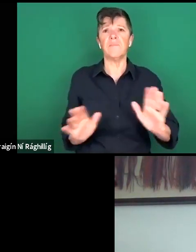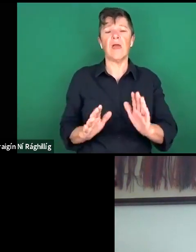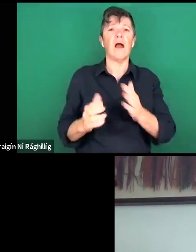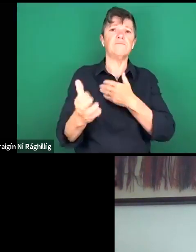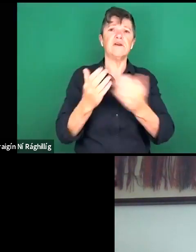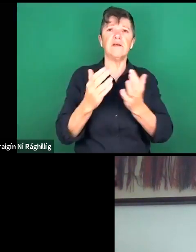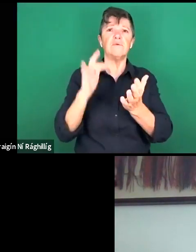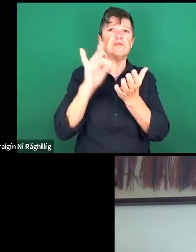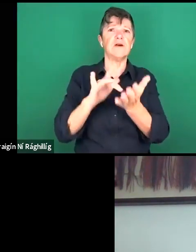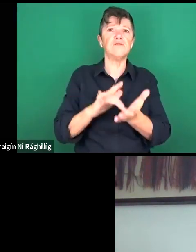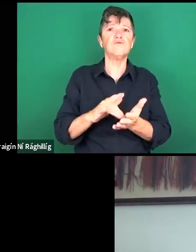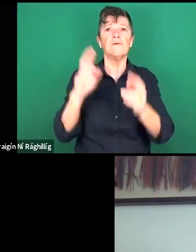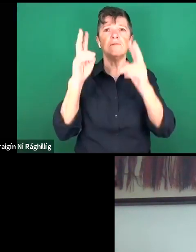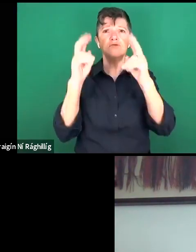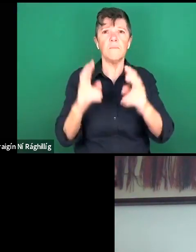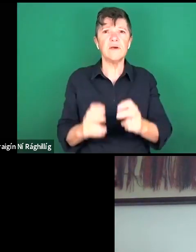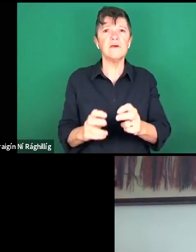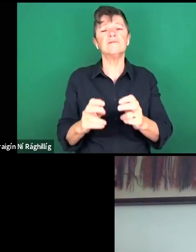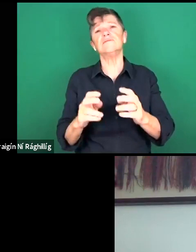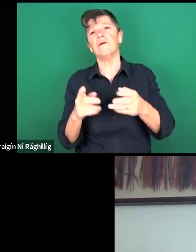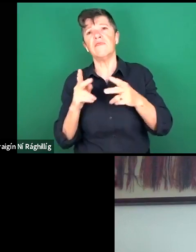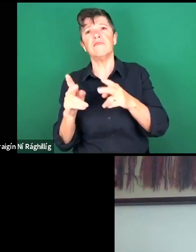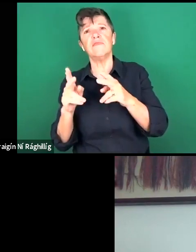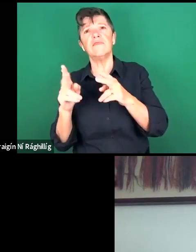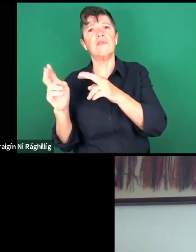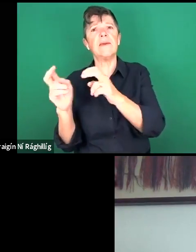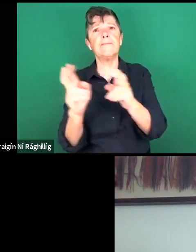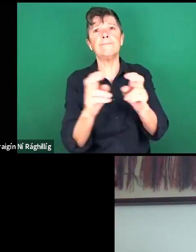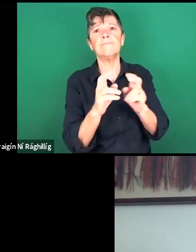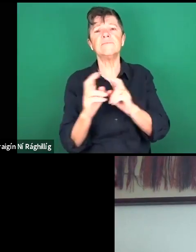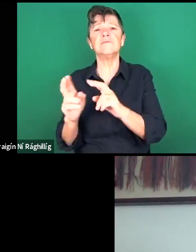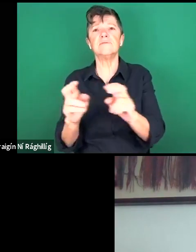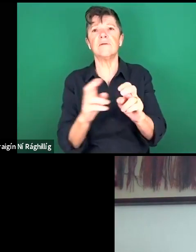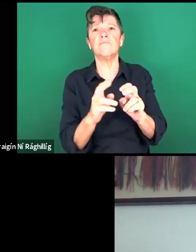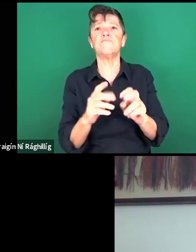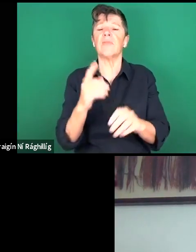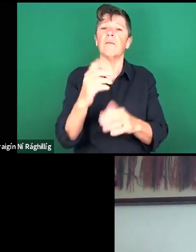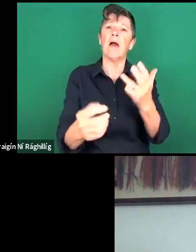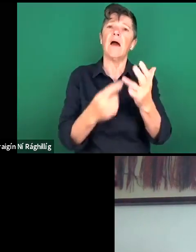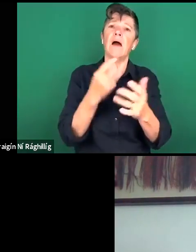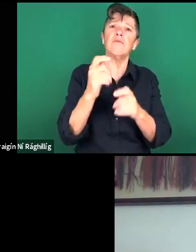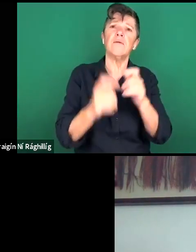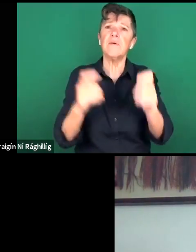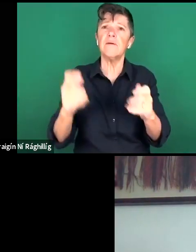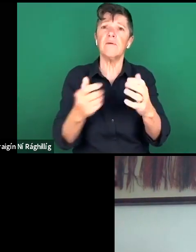to the emergence of capitalism and argue for us to